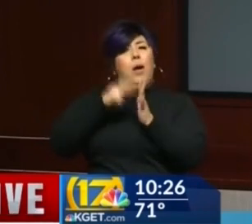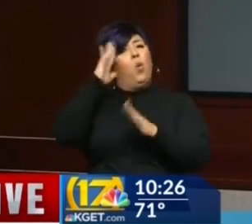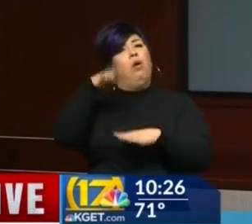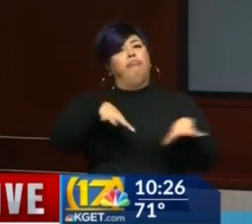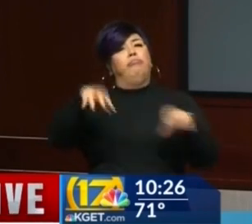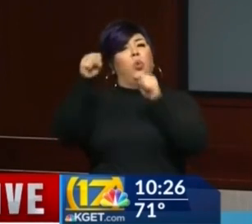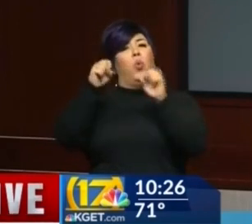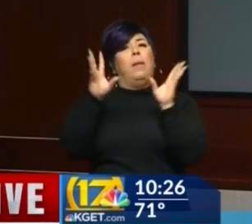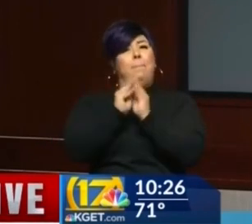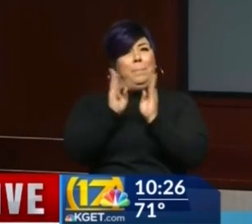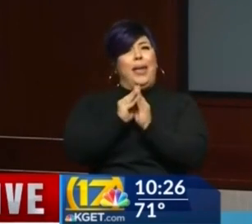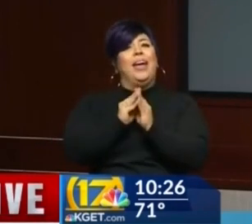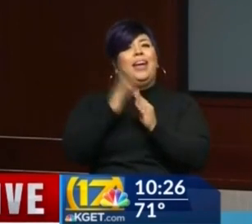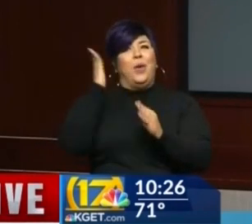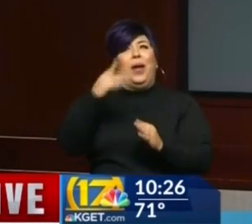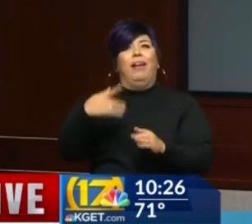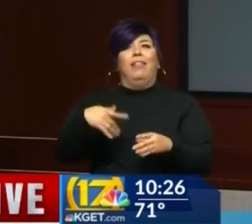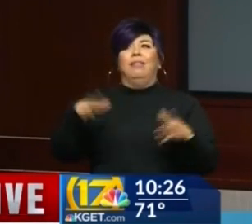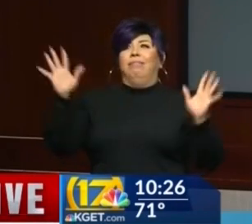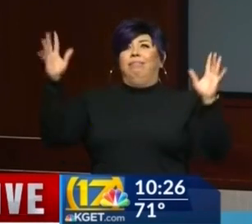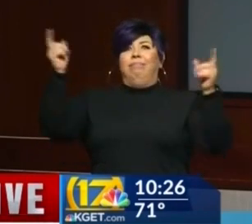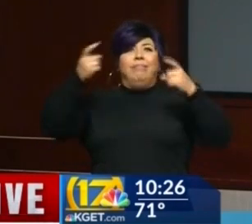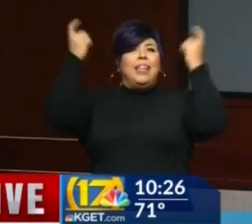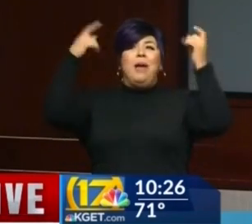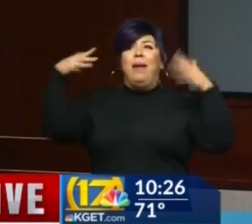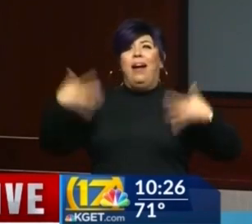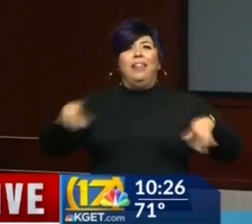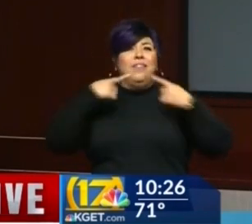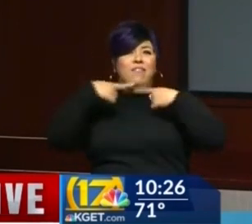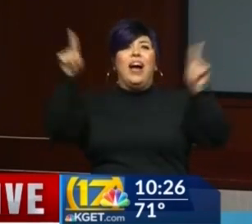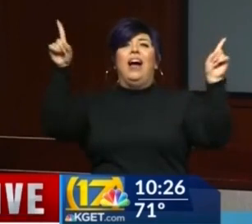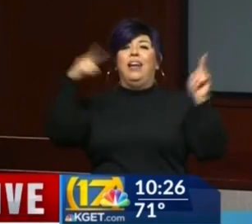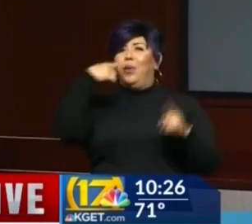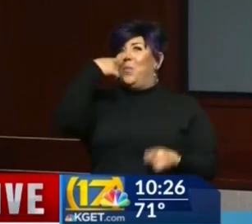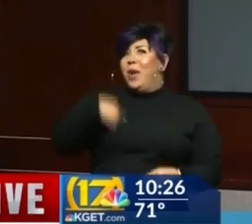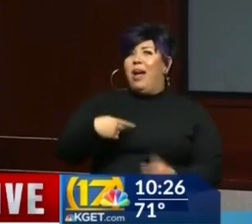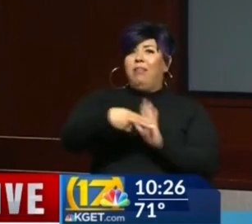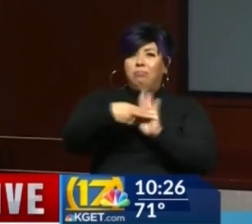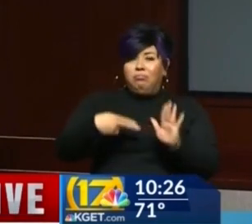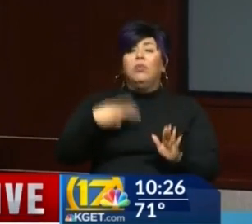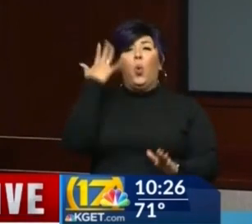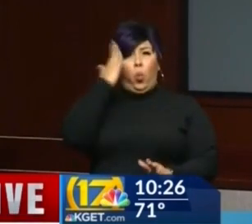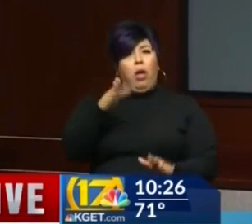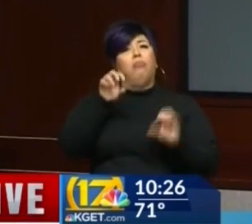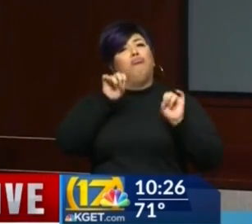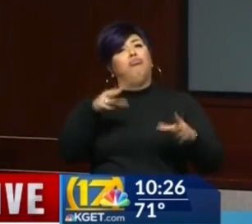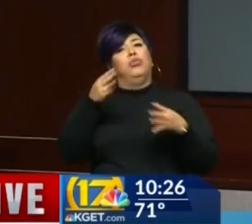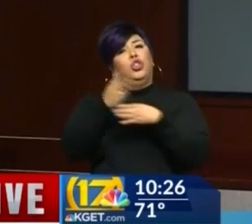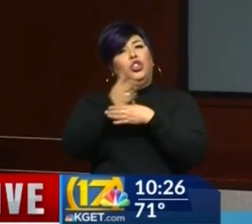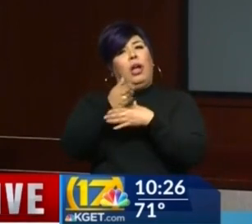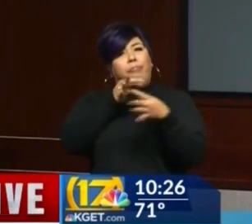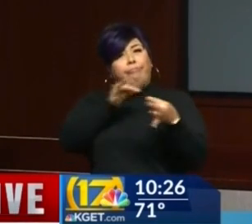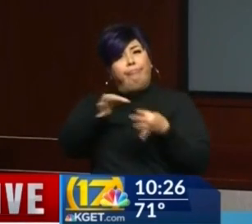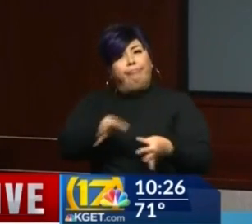FOR THE SECOND WEEK IN A ROW IF WE MEET THOSE METRICS WE WILL SCHEDULE A PRESS CONFERENCE NEXT WEEK TO DISCUSS AND